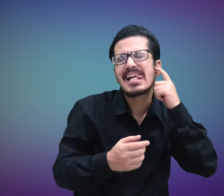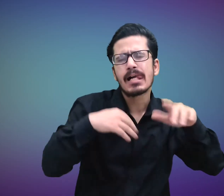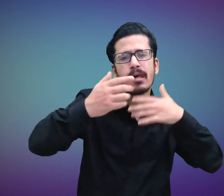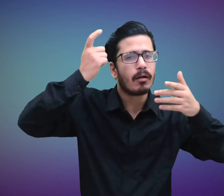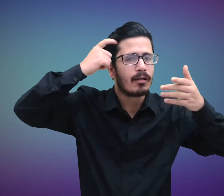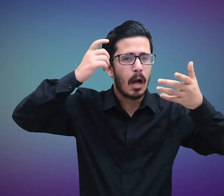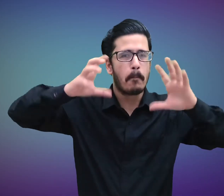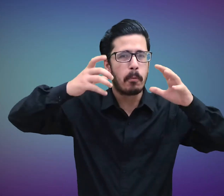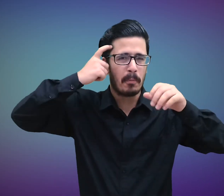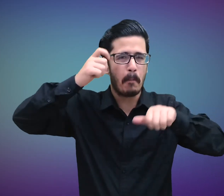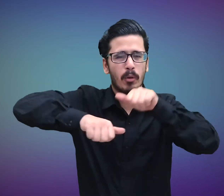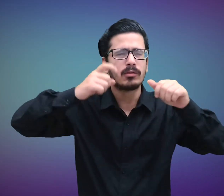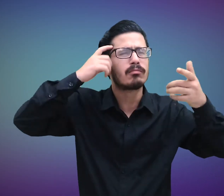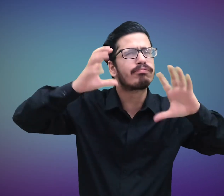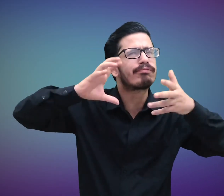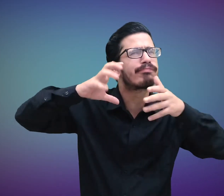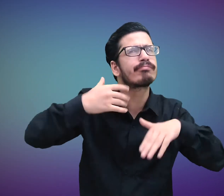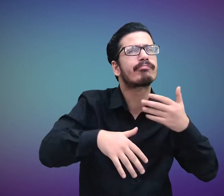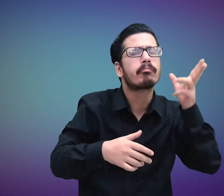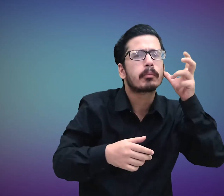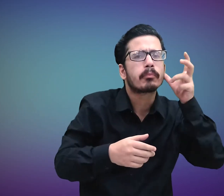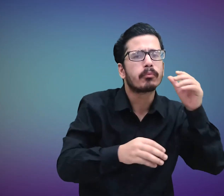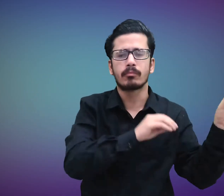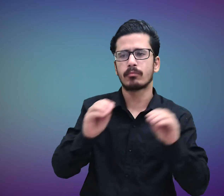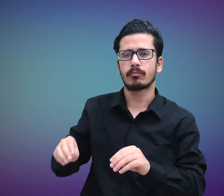As one hears the language the mind automatically starts perceiving it.